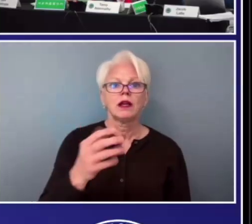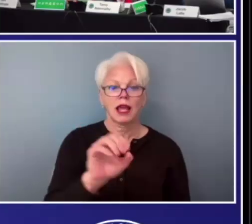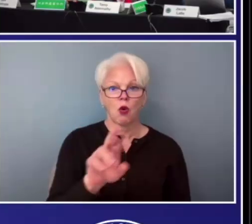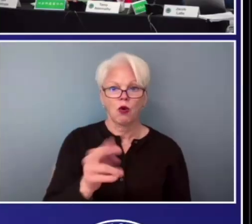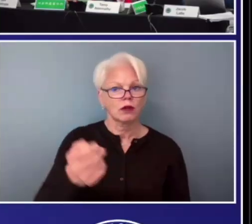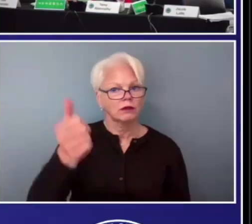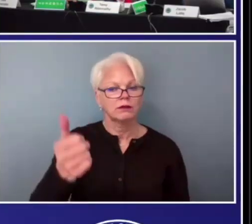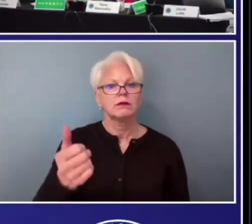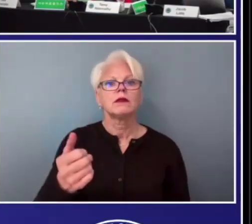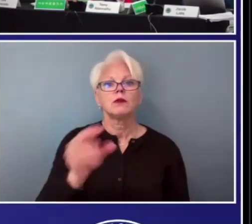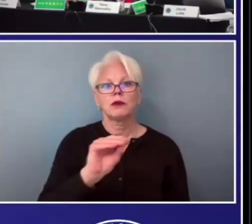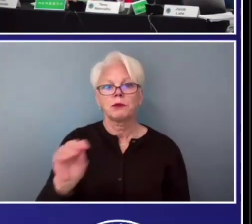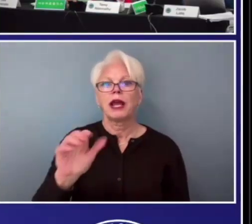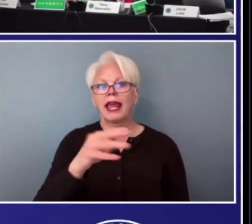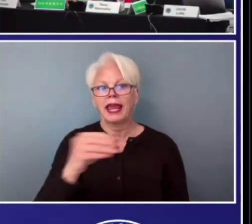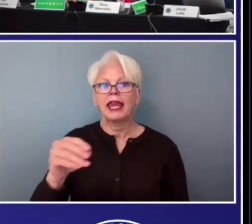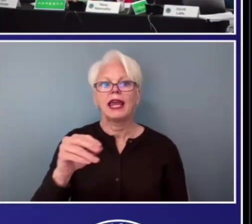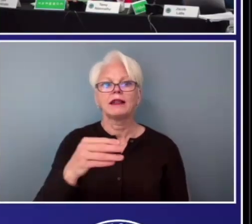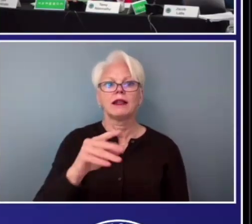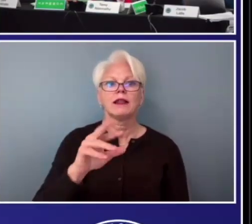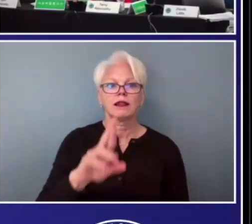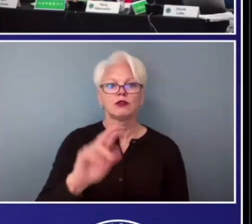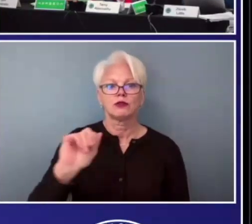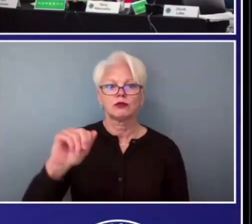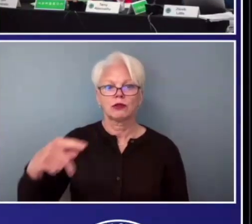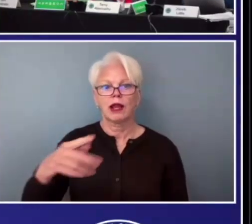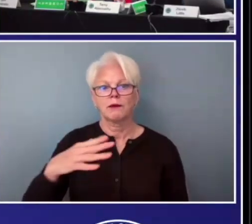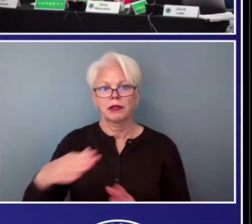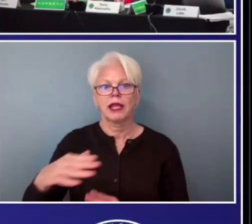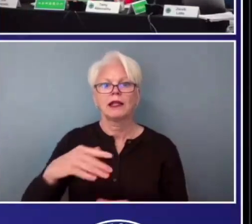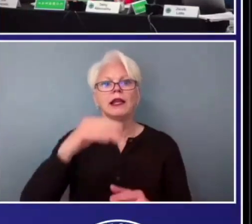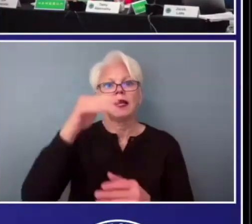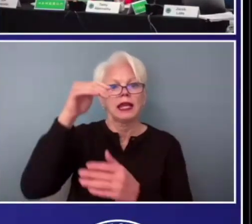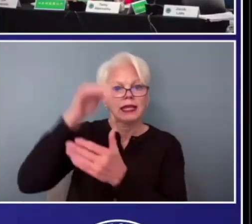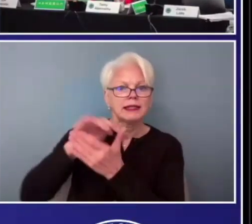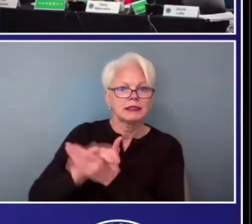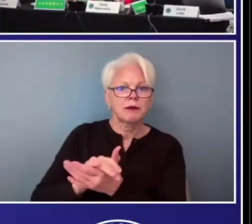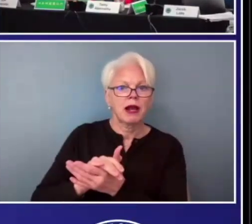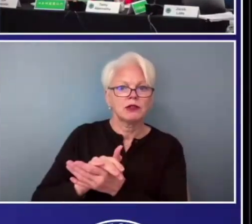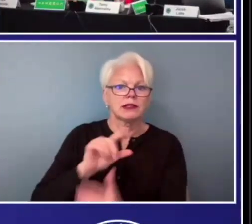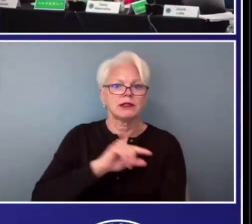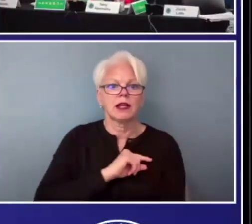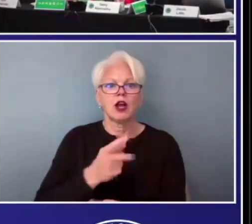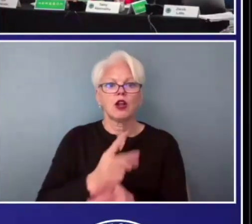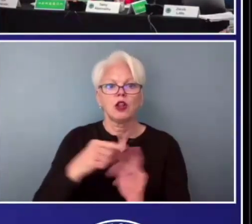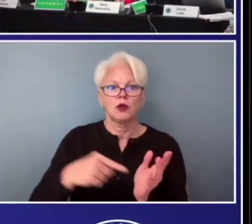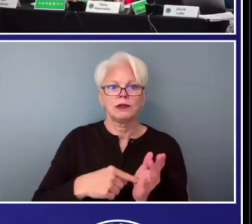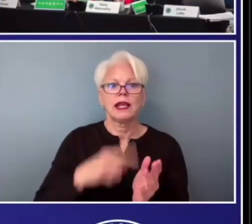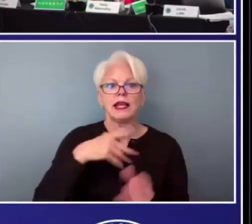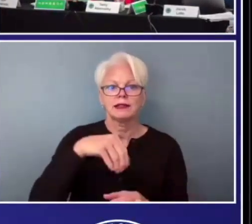and included and the repayment assistance plan, and the spouses eligible loan debt is included for the purposes of adjusting the borrower's monthly payment amount as